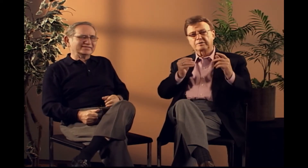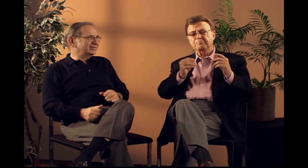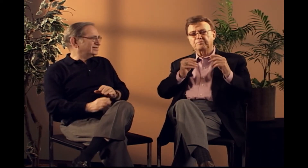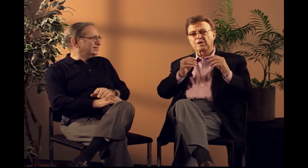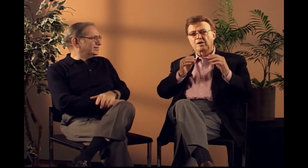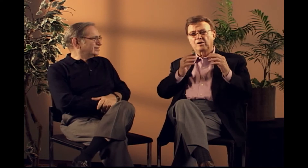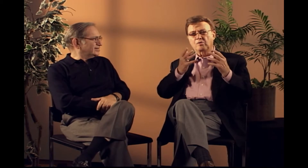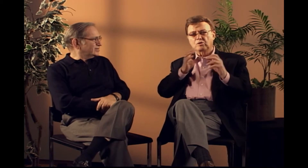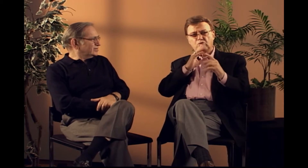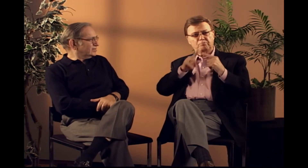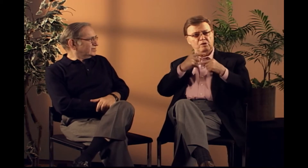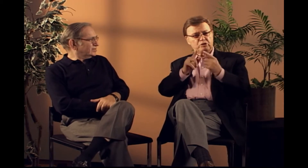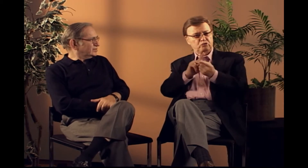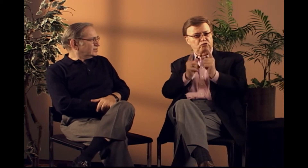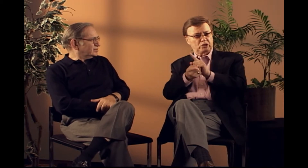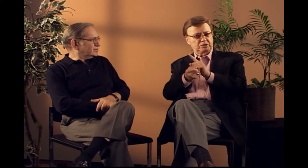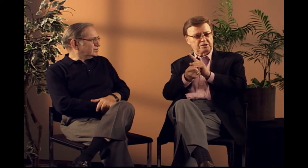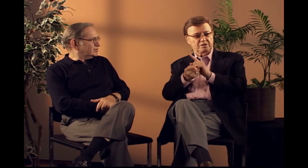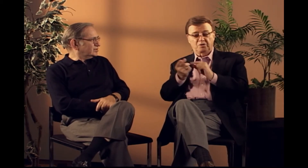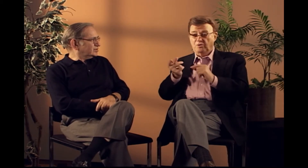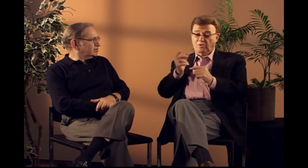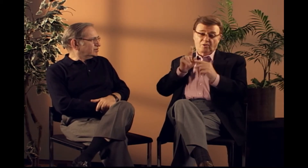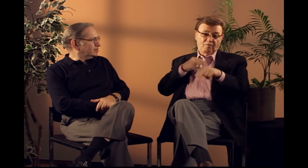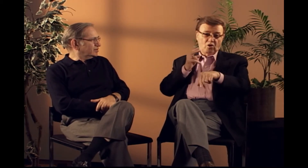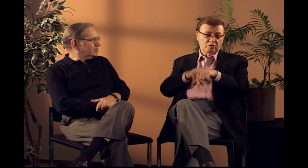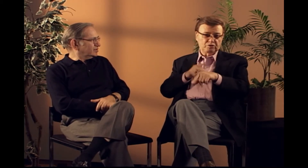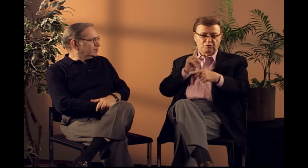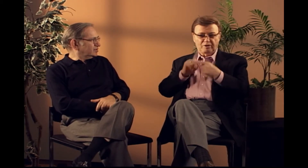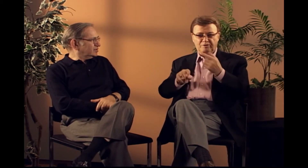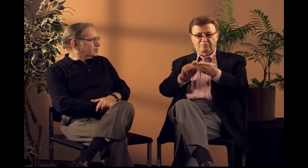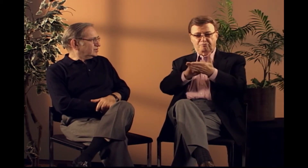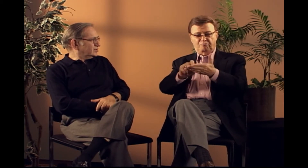to with new ideas and concepts. Now I want to talk about the translation.